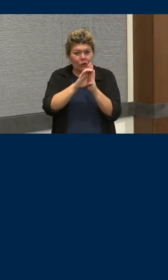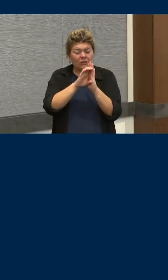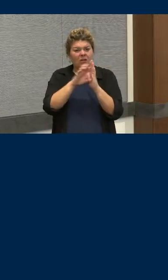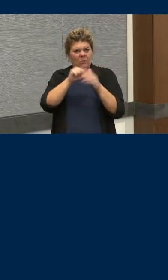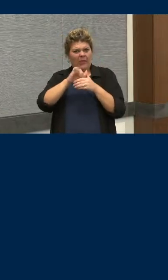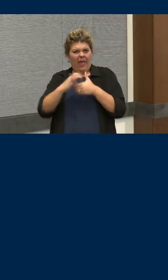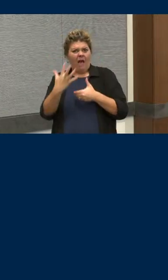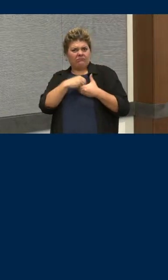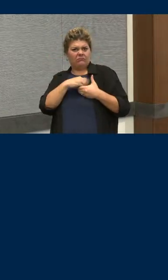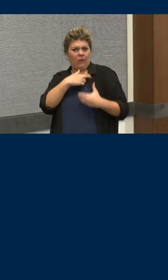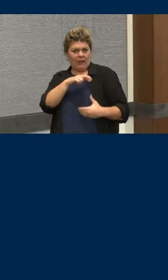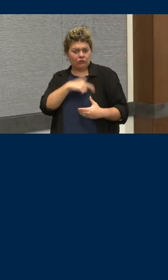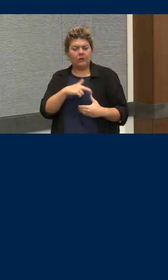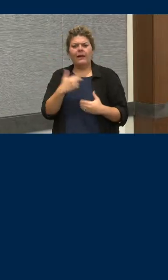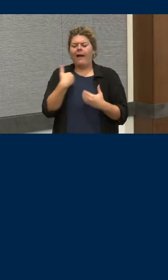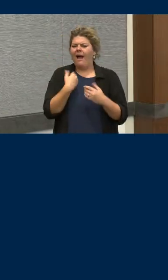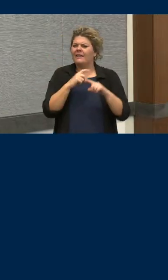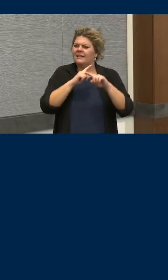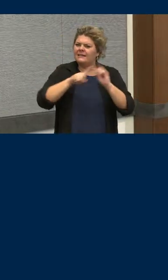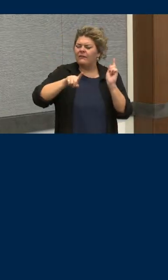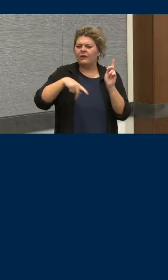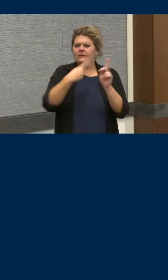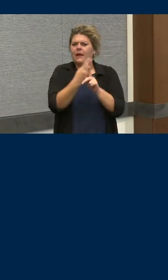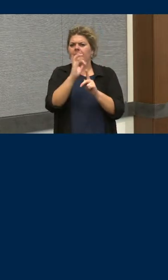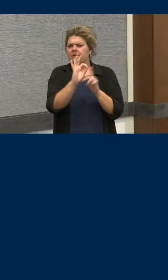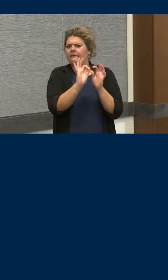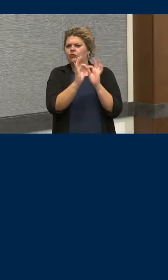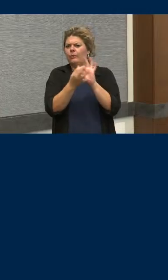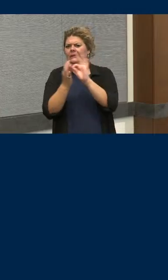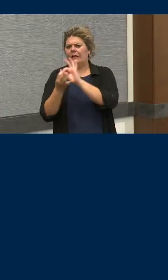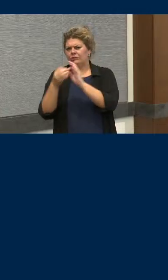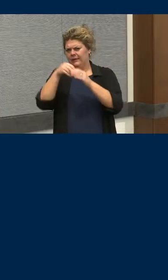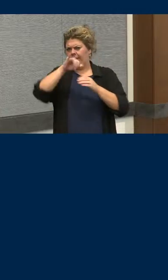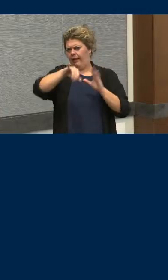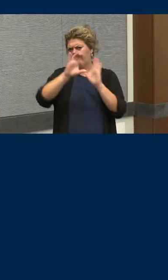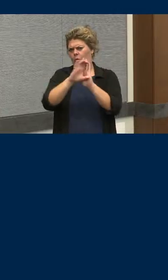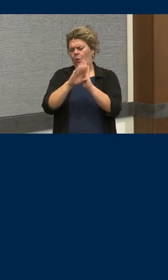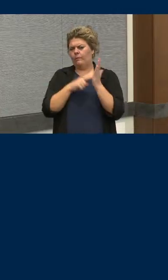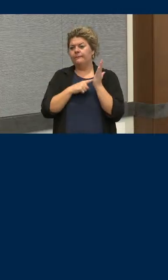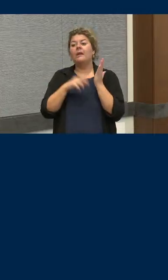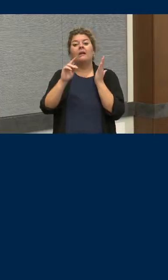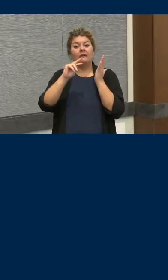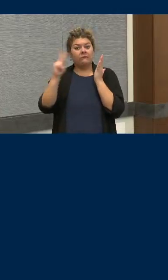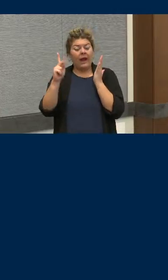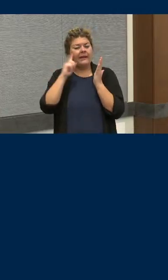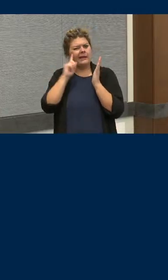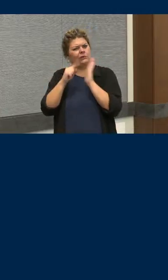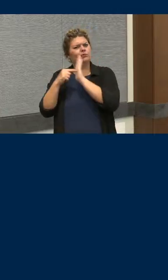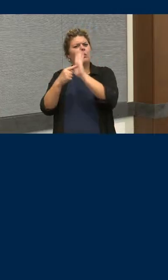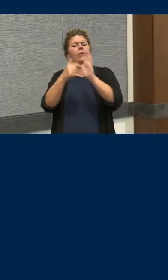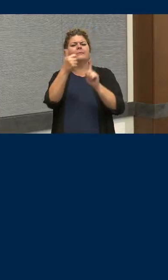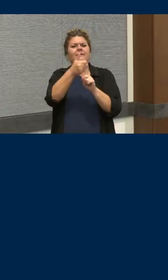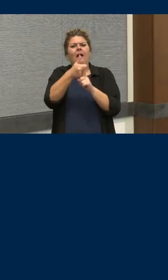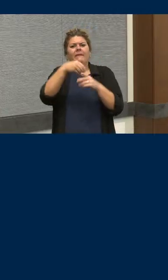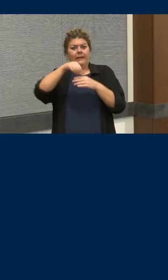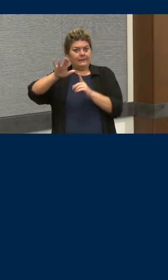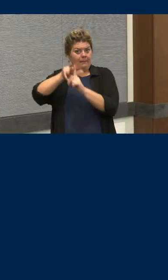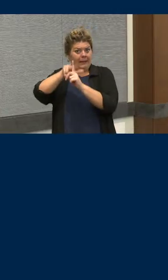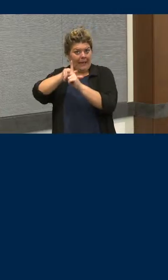Interpretation. Frank presented himself in his application as a naturalized